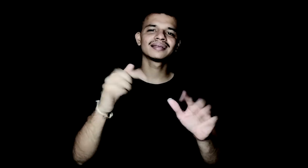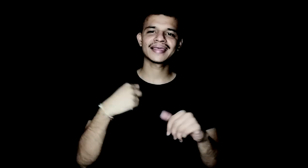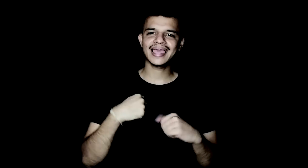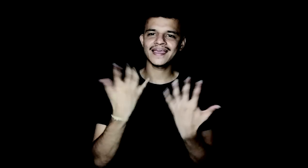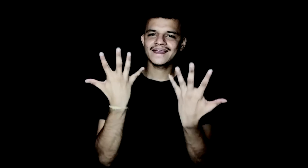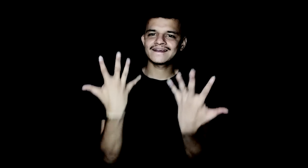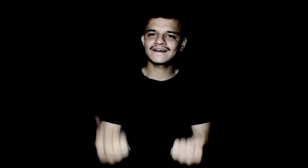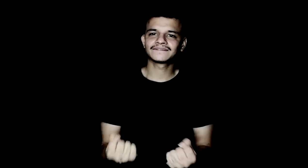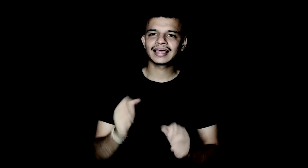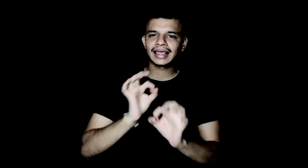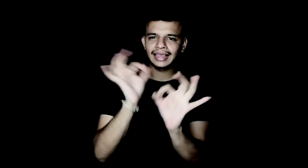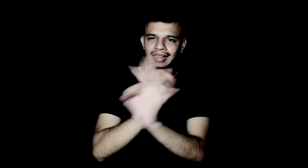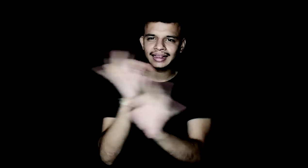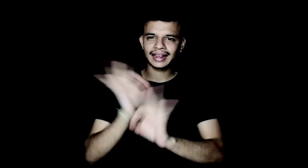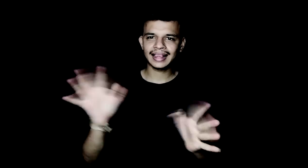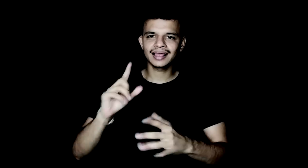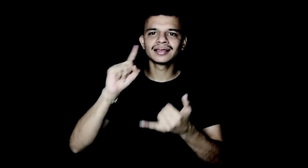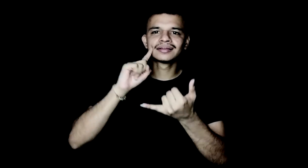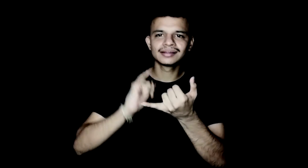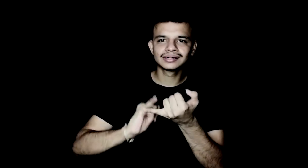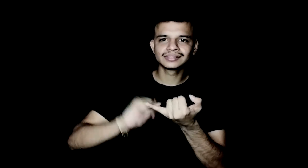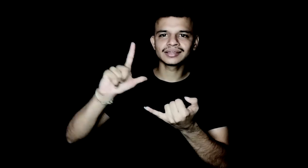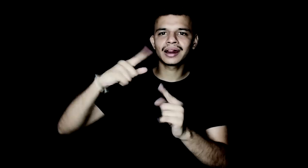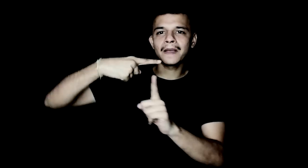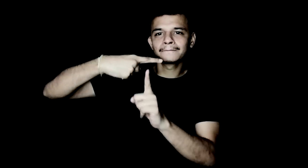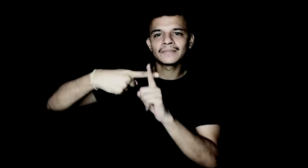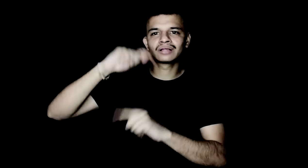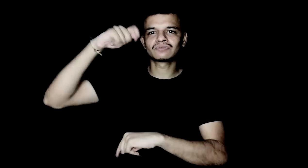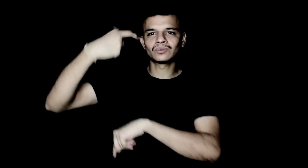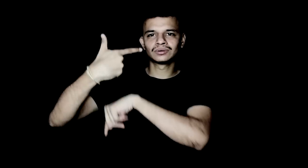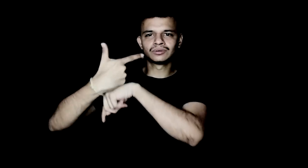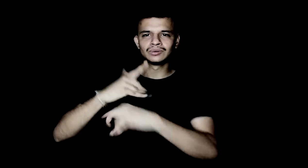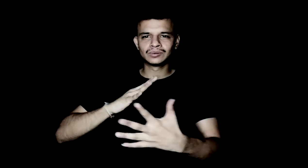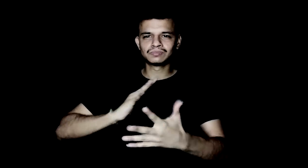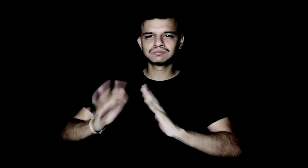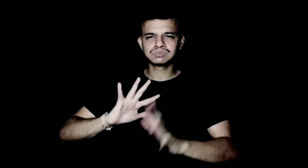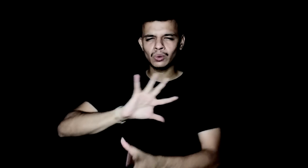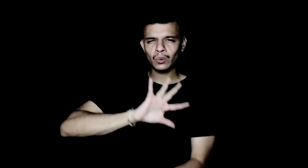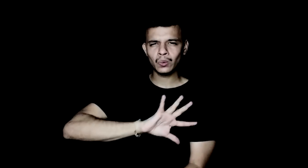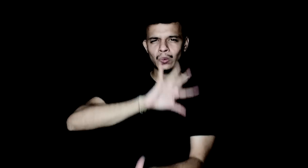I have ready made video course with Indian sign language (ISL)